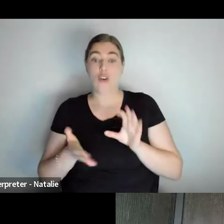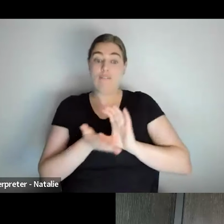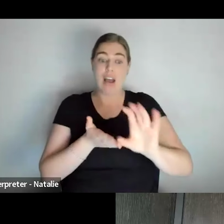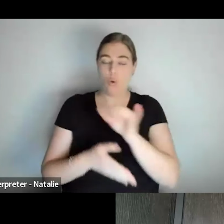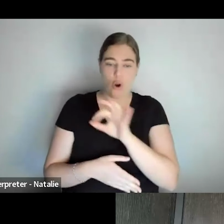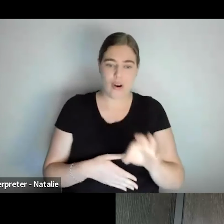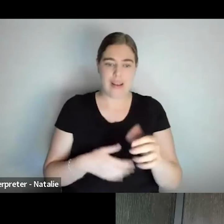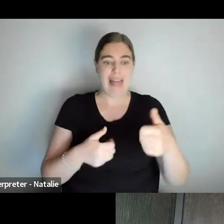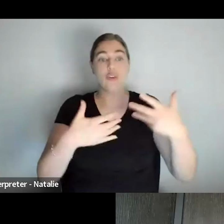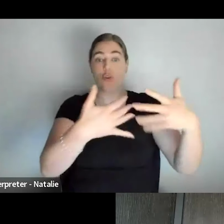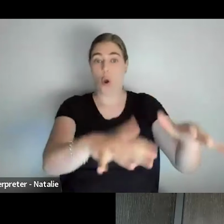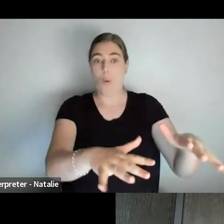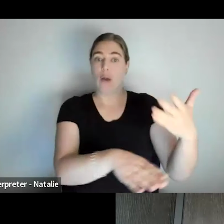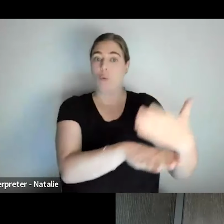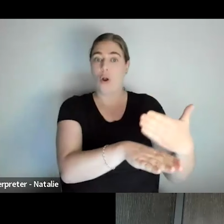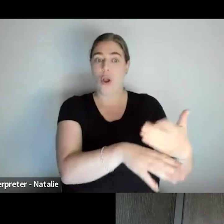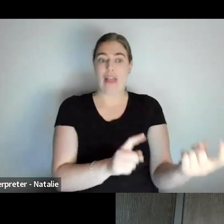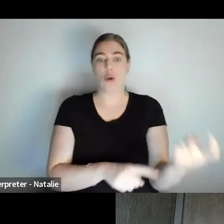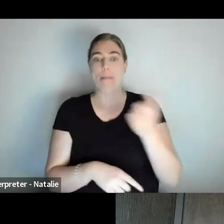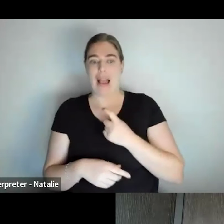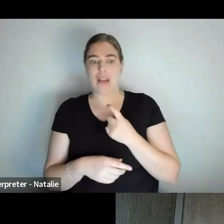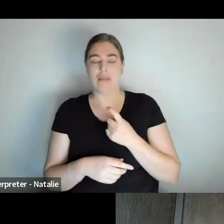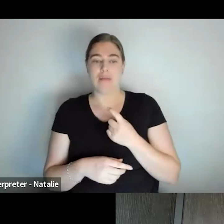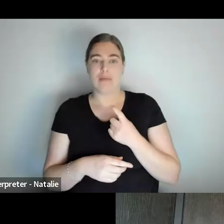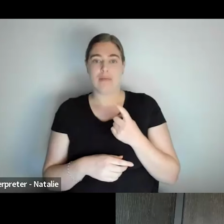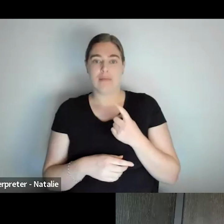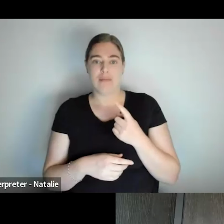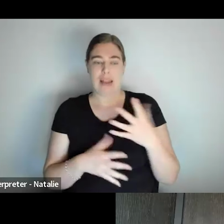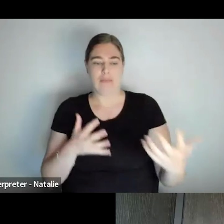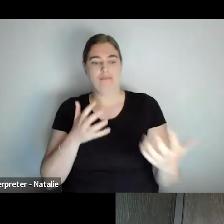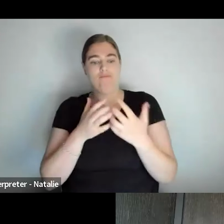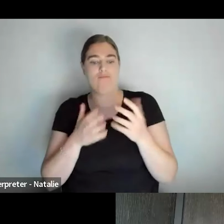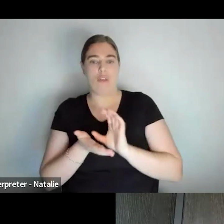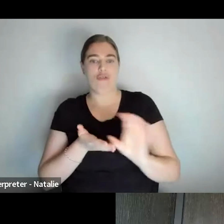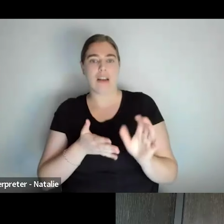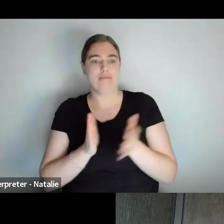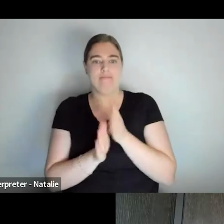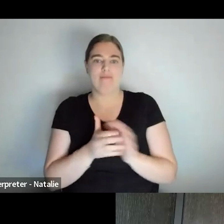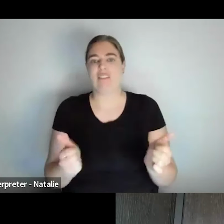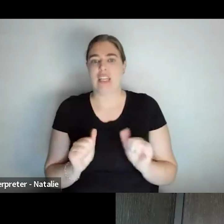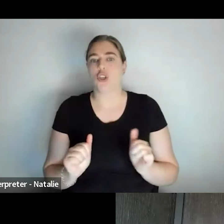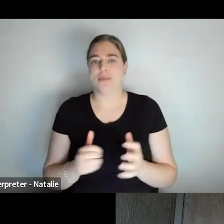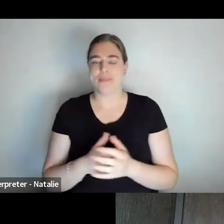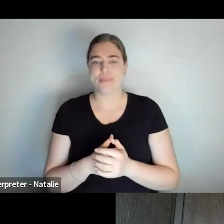the work, and then you come back and acquit the grant, and we move on to the next thing.